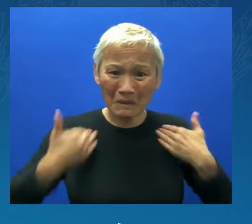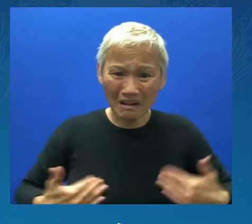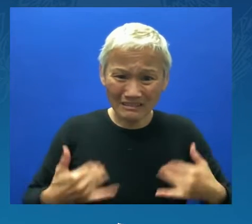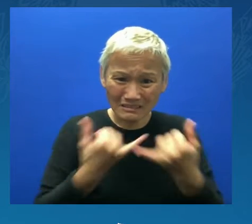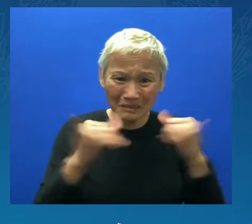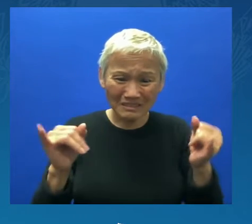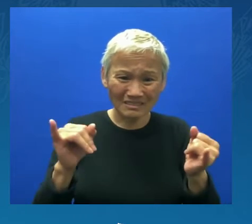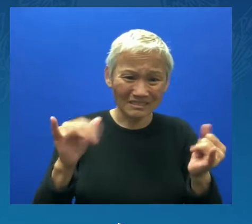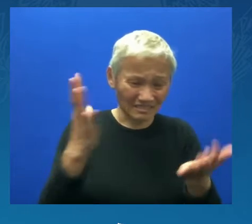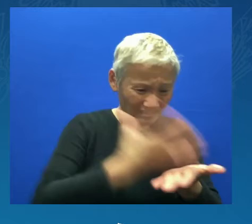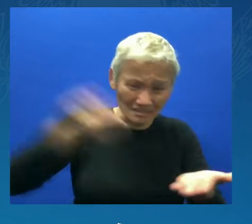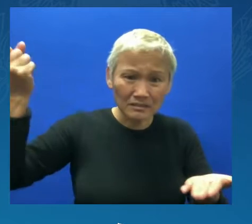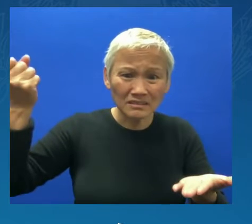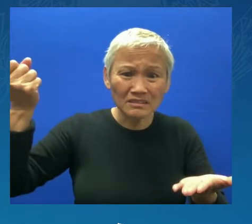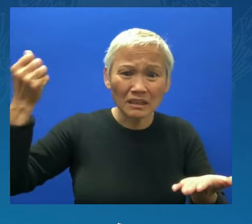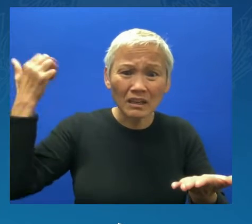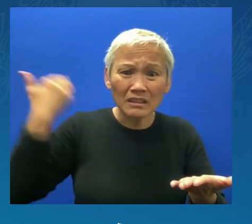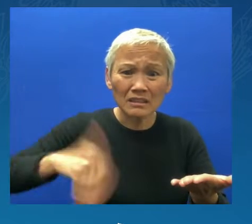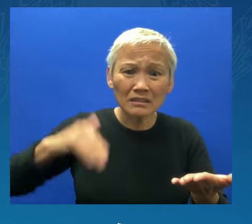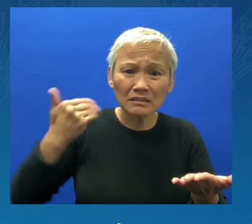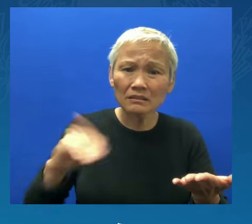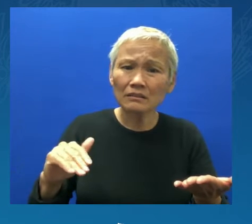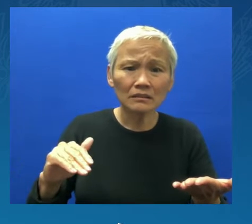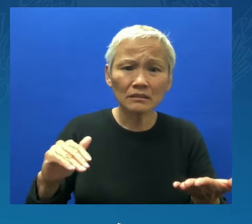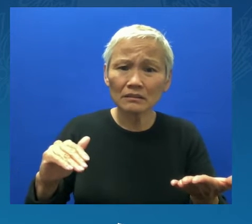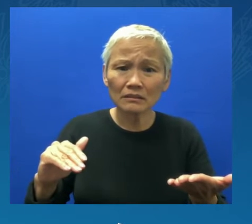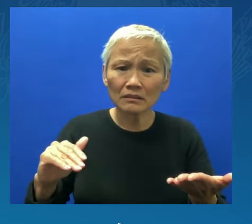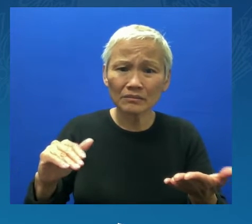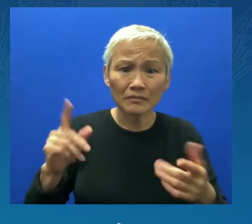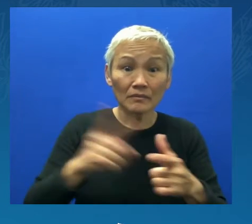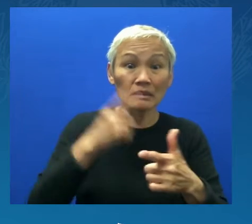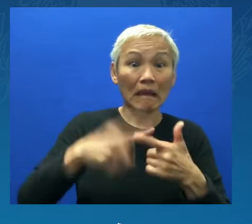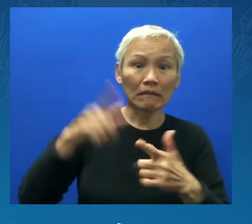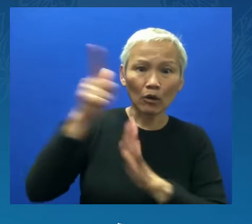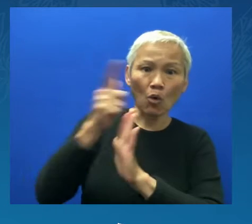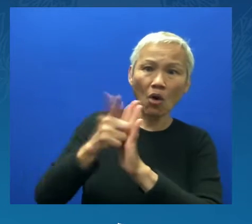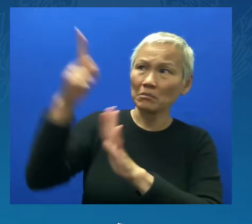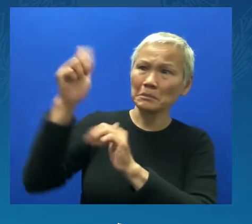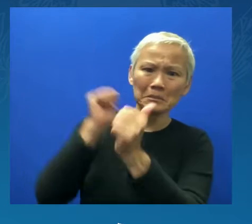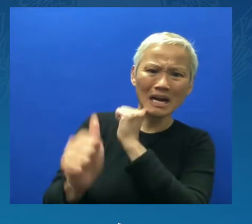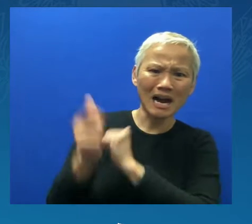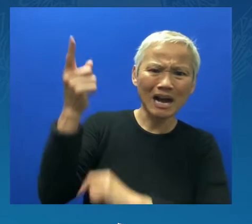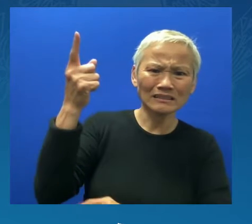and then to pass a law saying, in addition, you cannot make choices about your body --